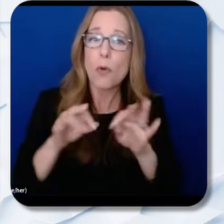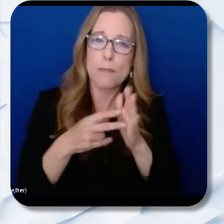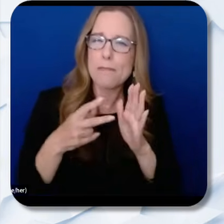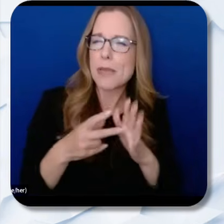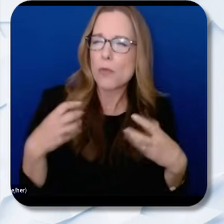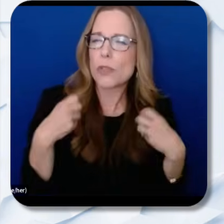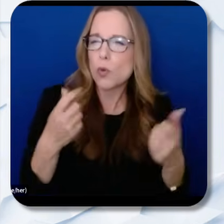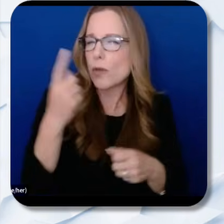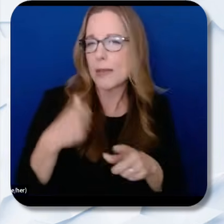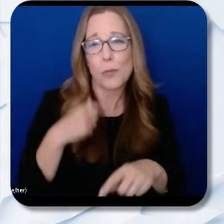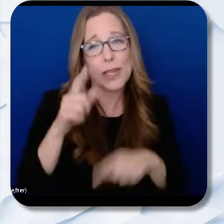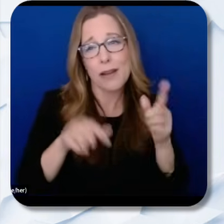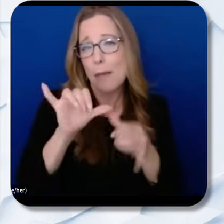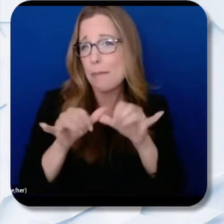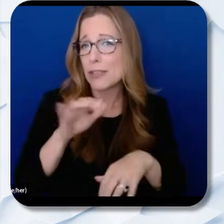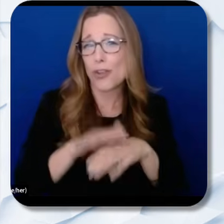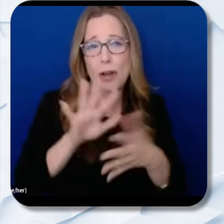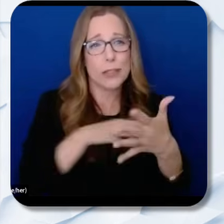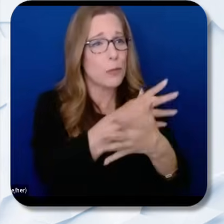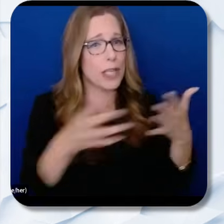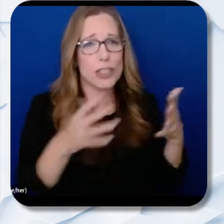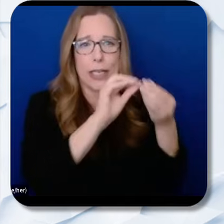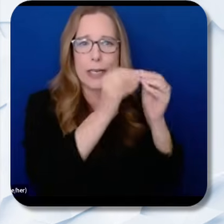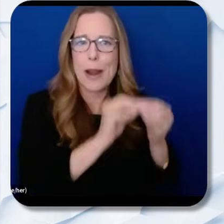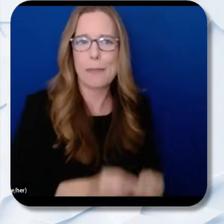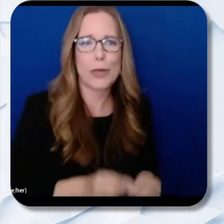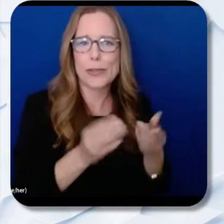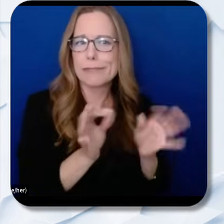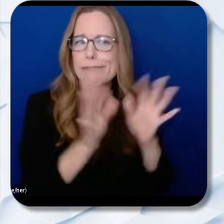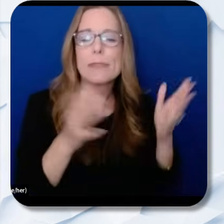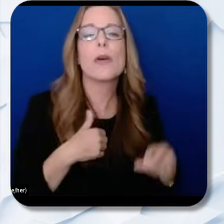As it's been mentioned, no school district can solve the crisis alone. Meaningful